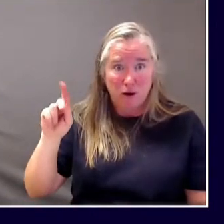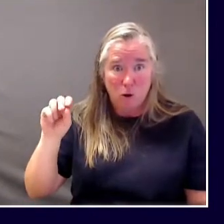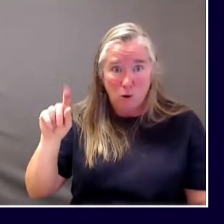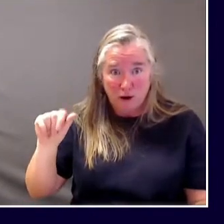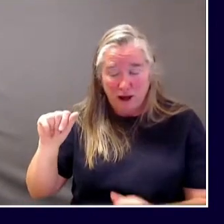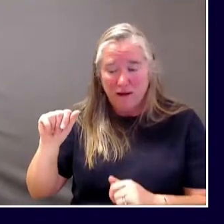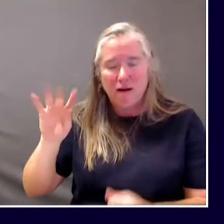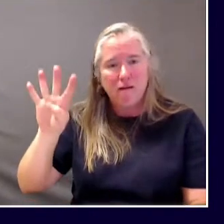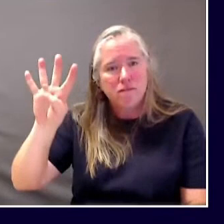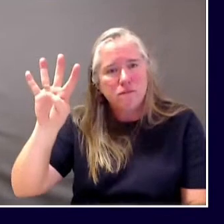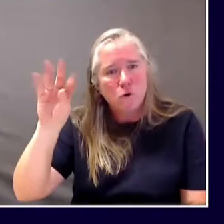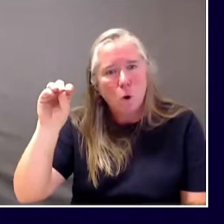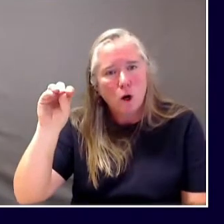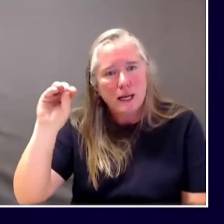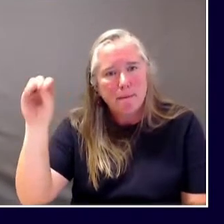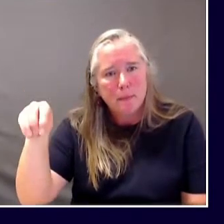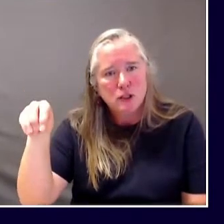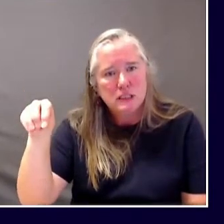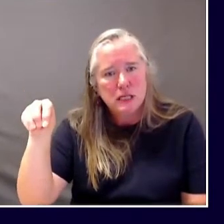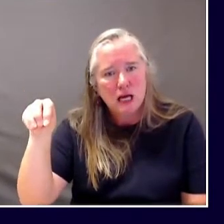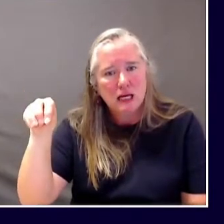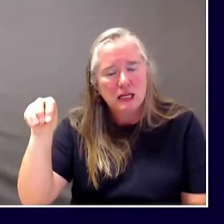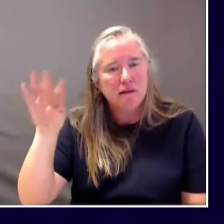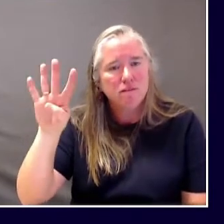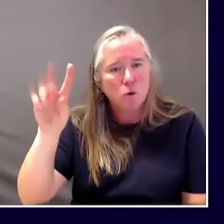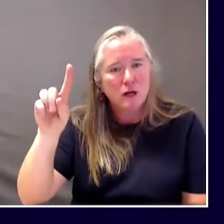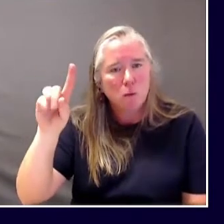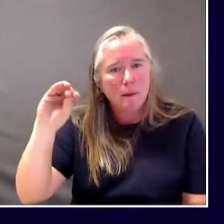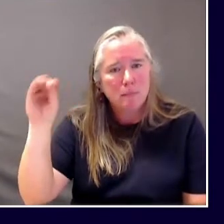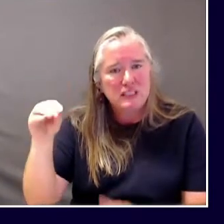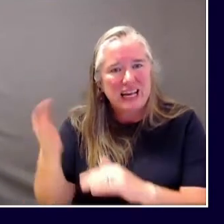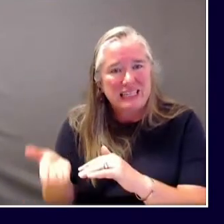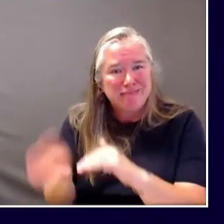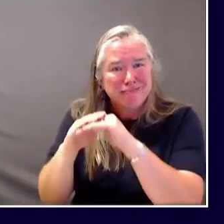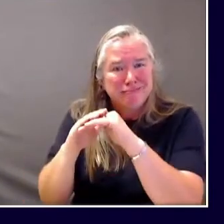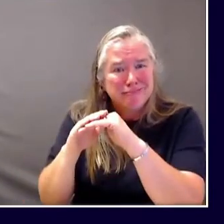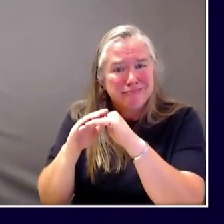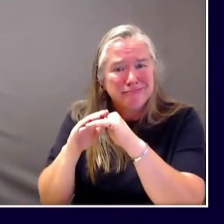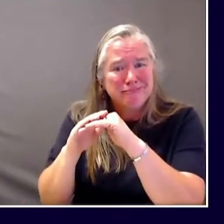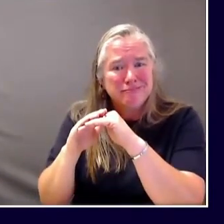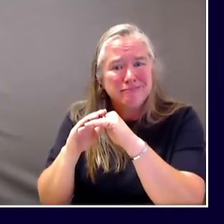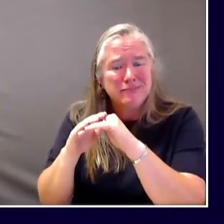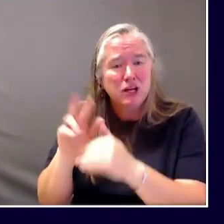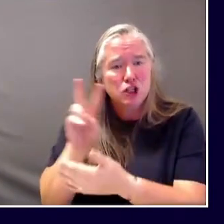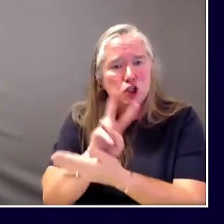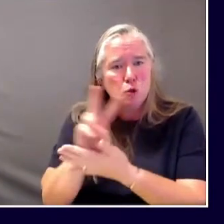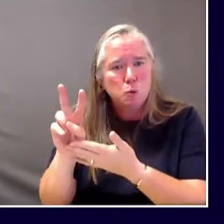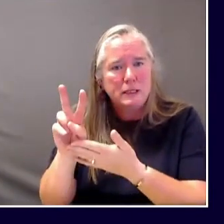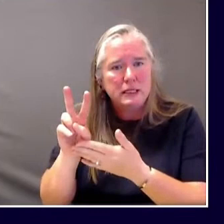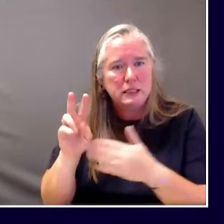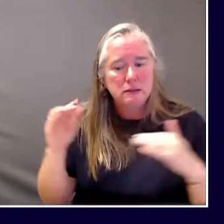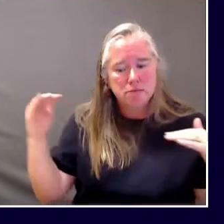percent with a forty percent forty one percent increase in